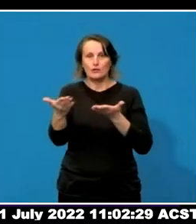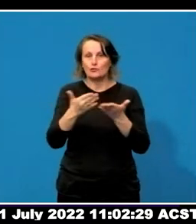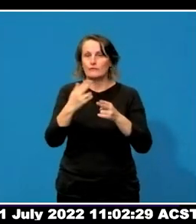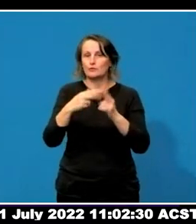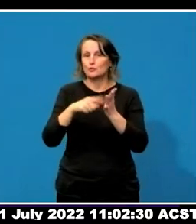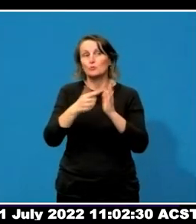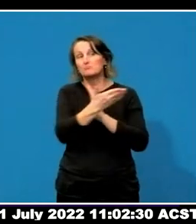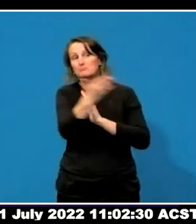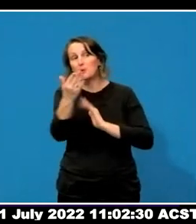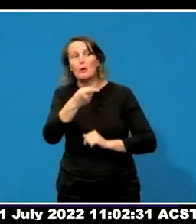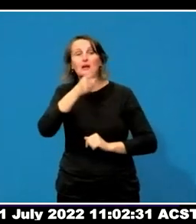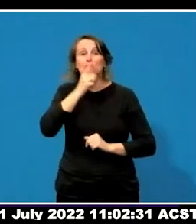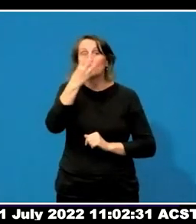with disability across those lands.